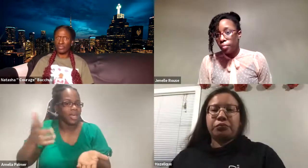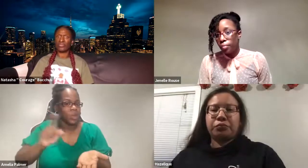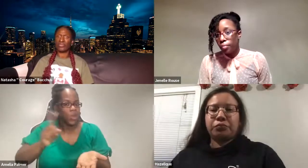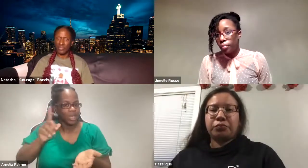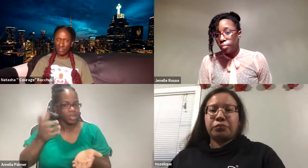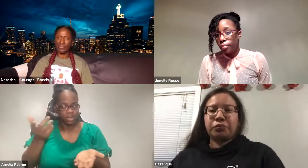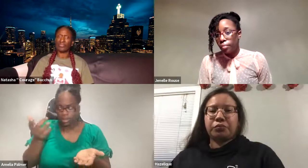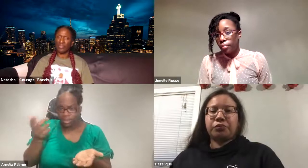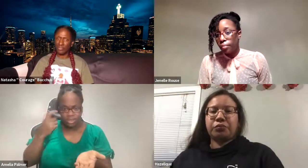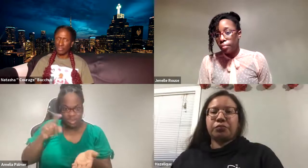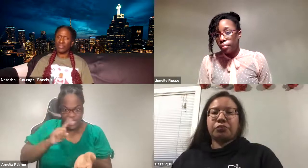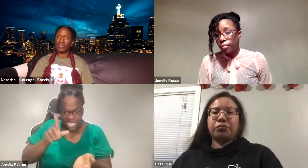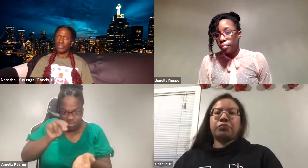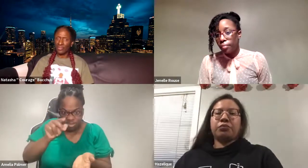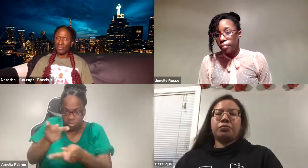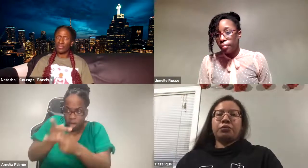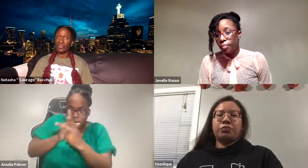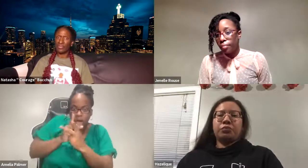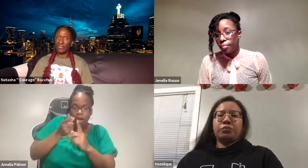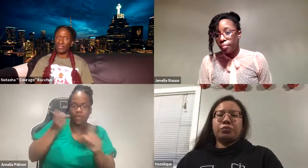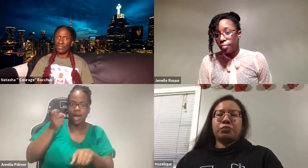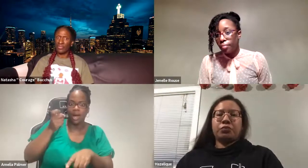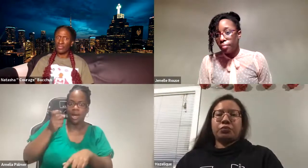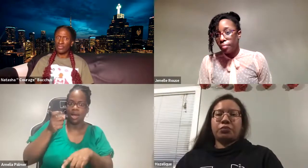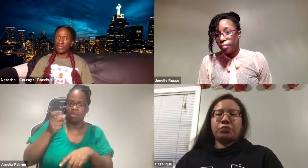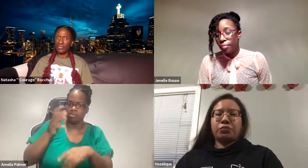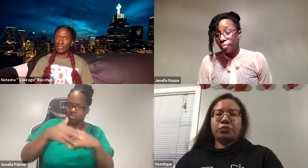people, Oneida sign language and Oneida languages have not been recognized as well